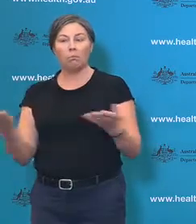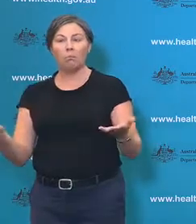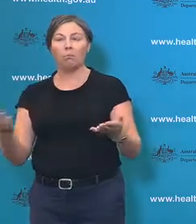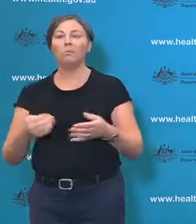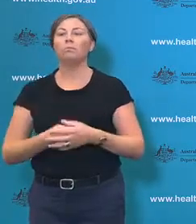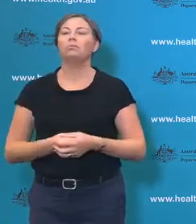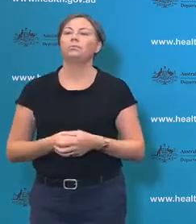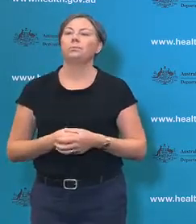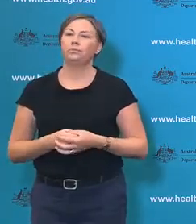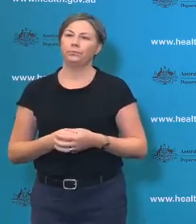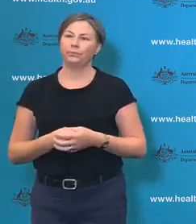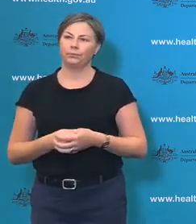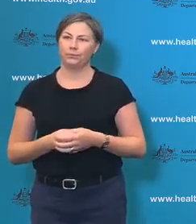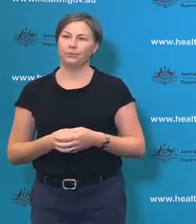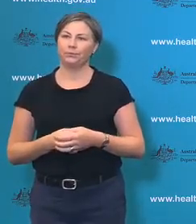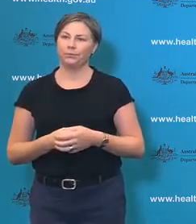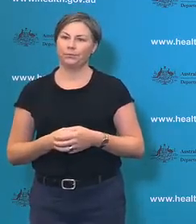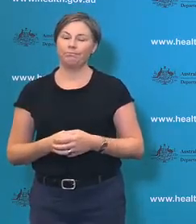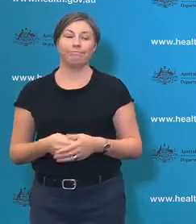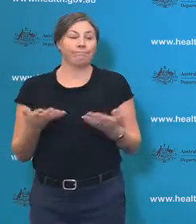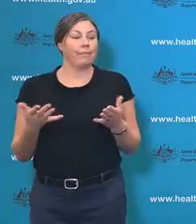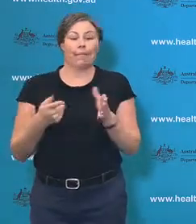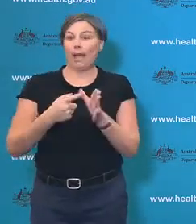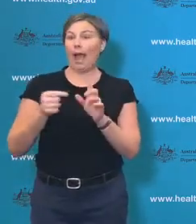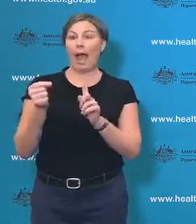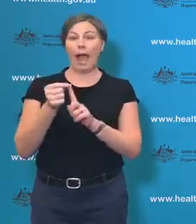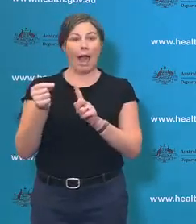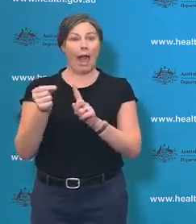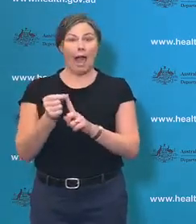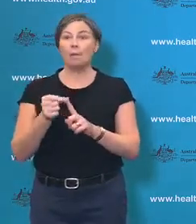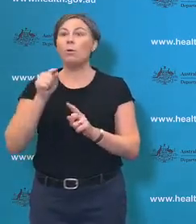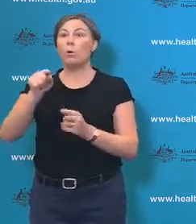multicultural communities. The app is available in a number of languages, it's